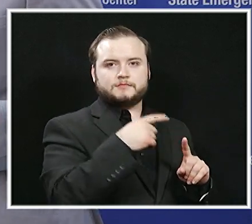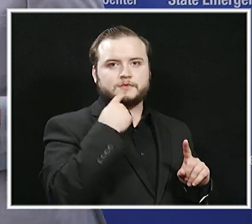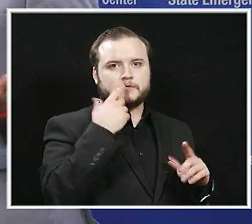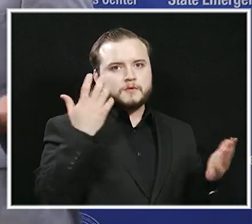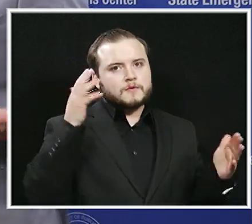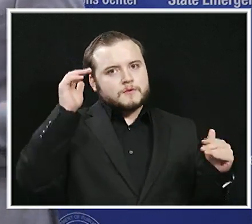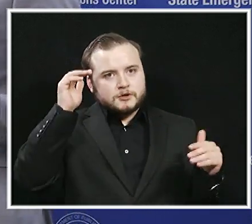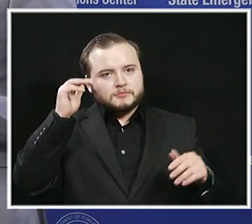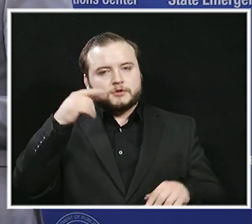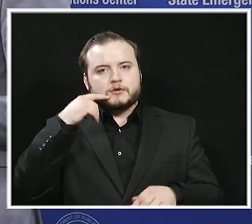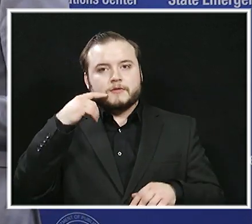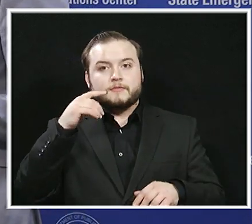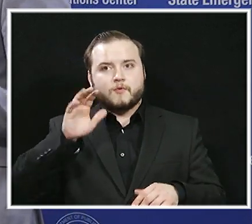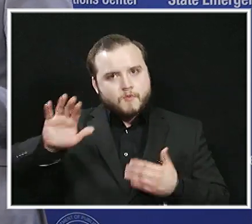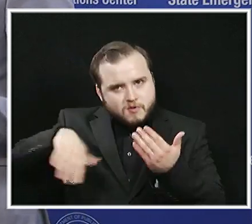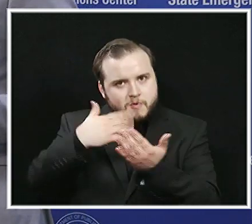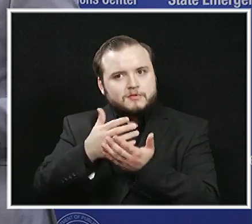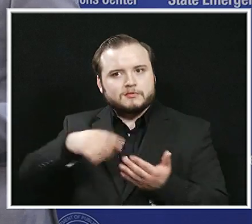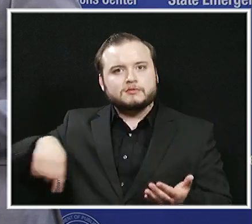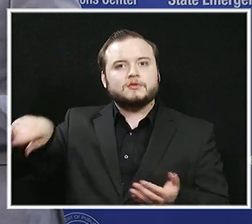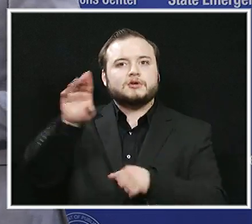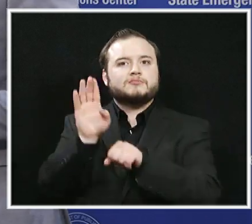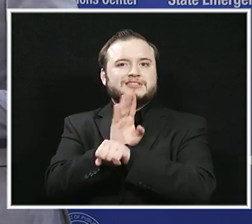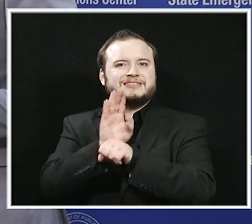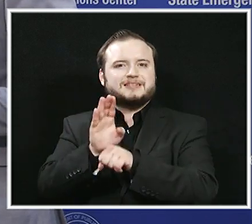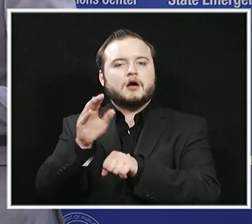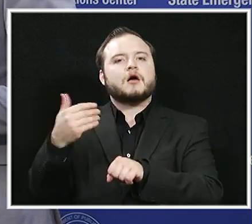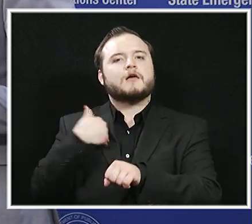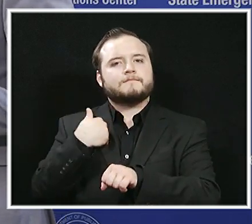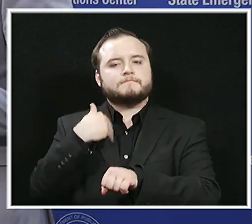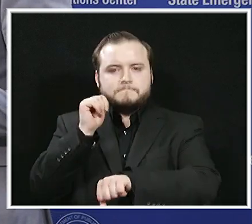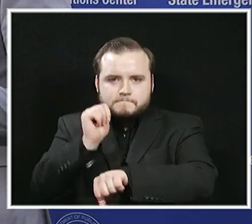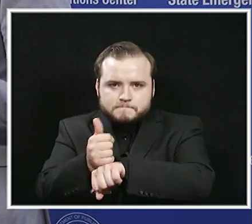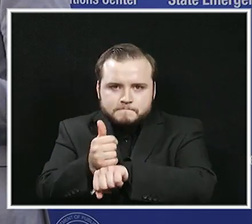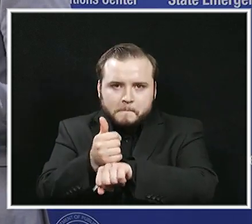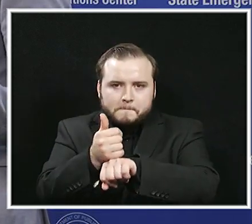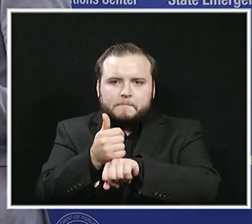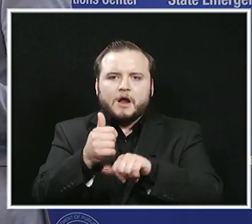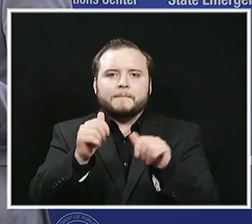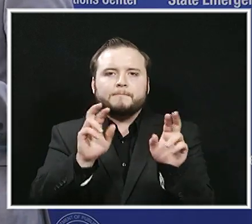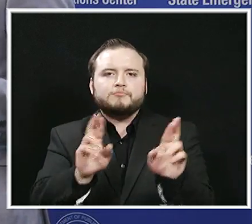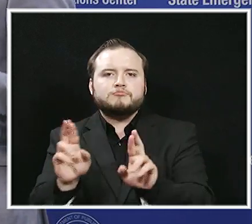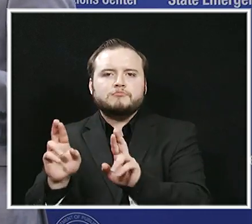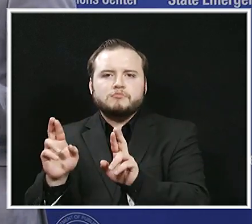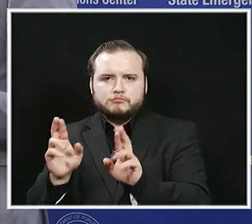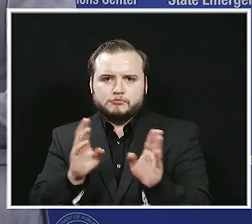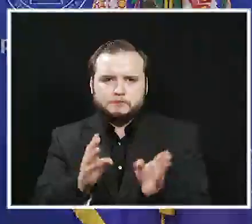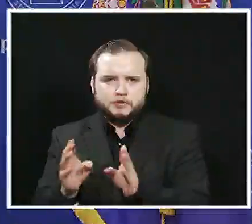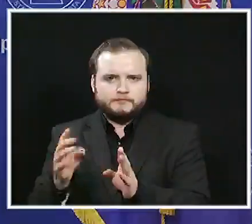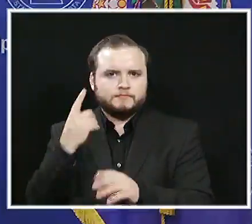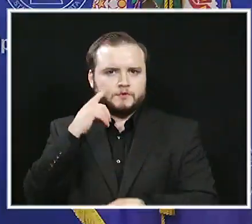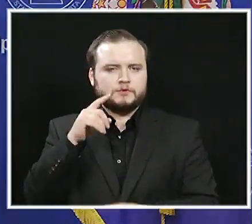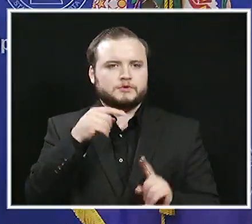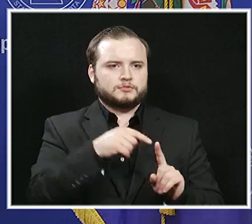that workers are collaborating with employers on creating plans. Best plans are going to be